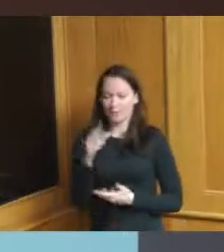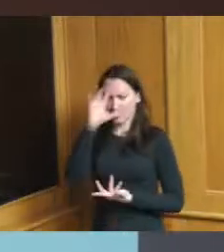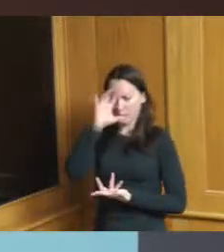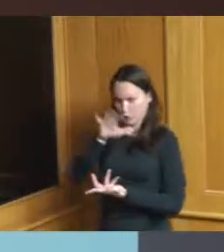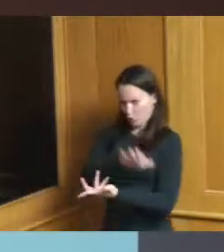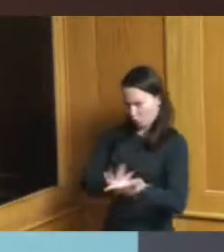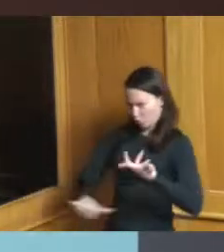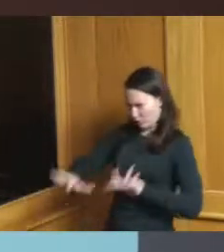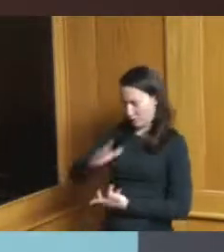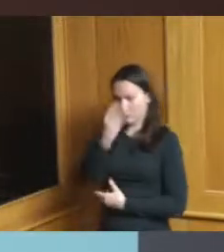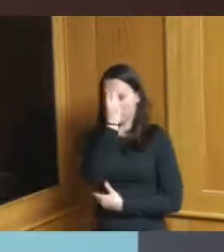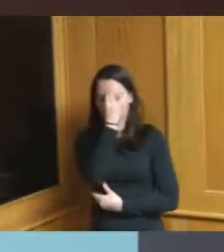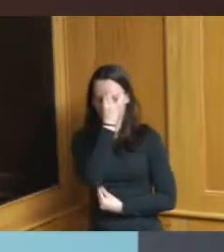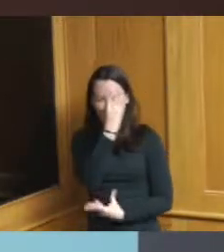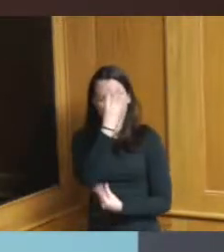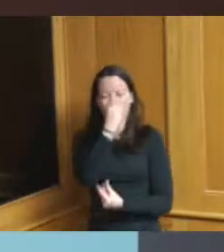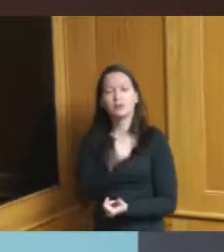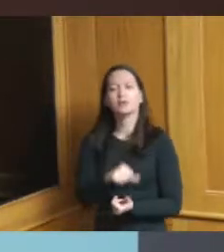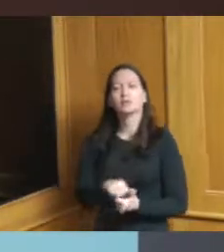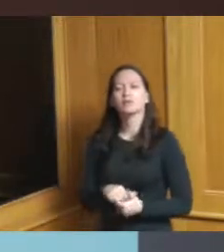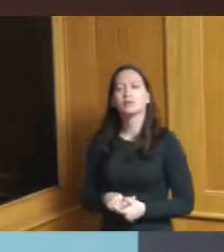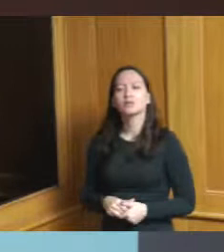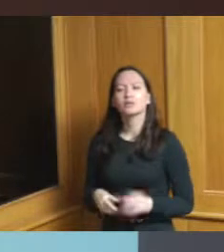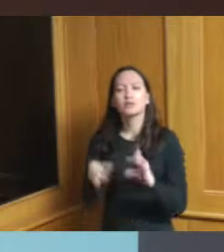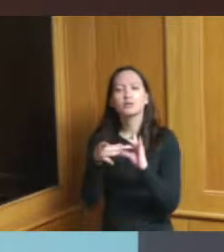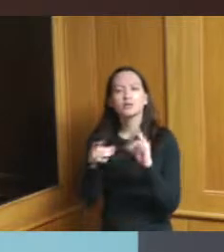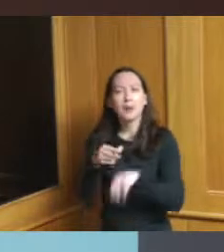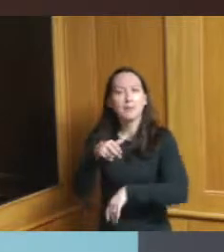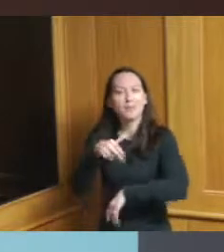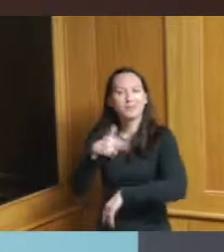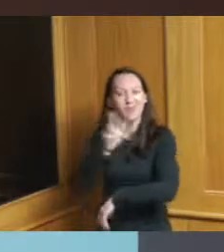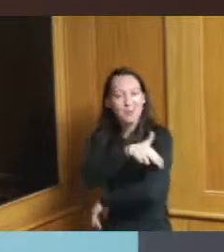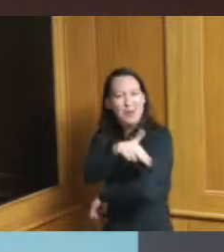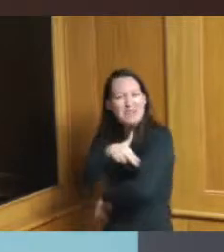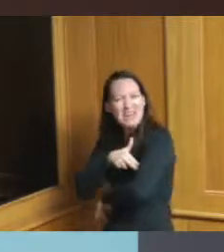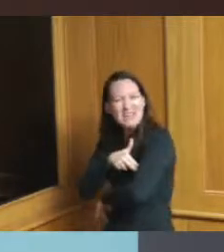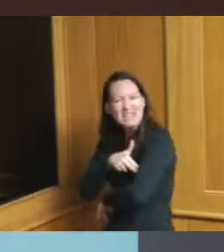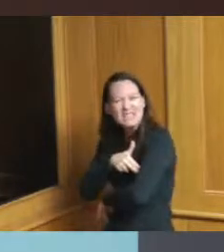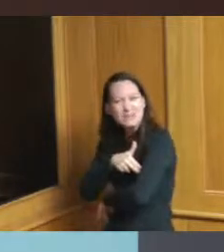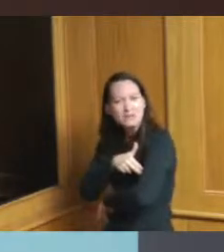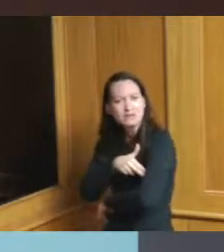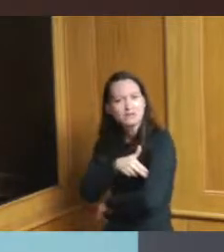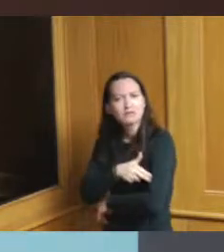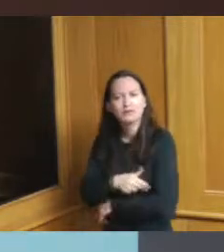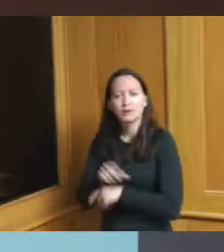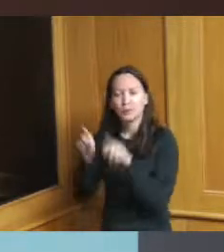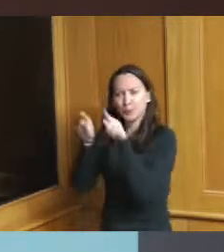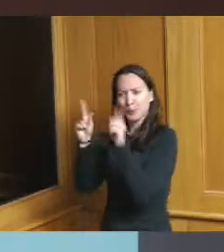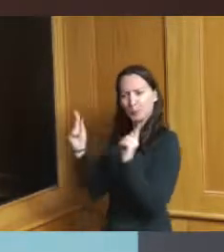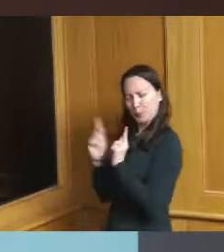the information on where you've got the band-aid yeah okay and so in in the little box percentage